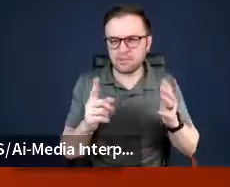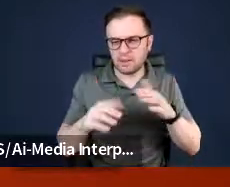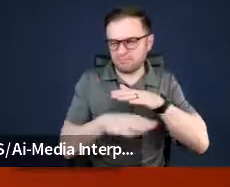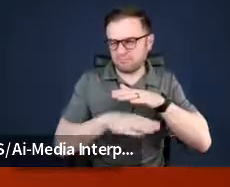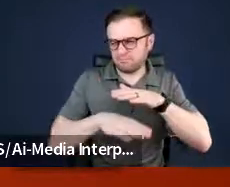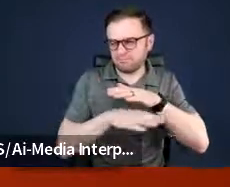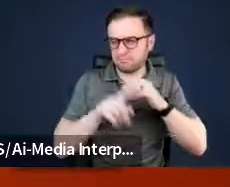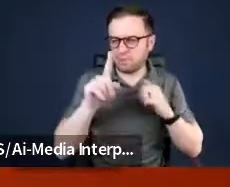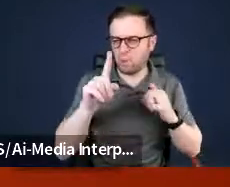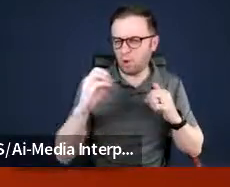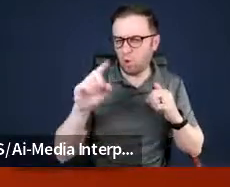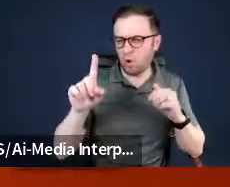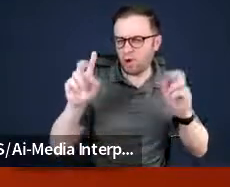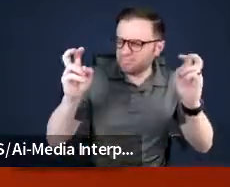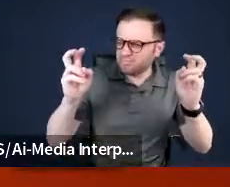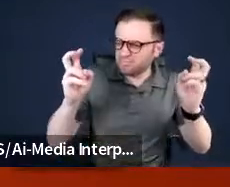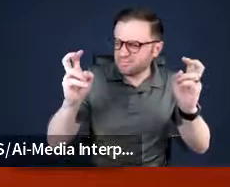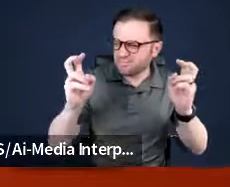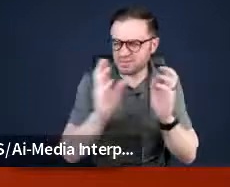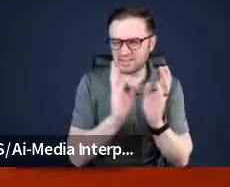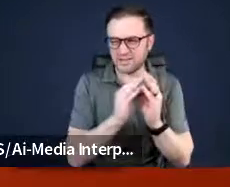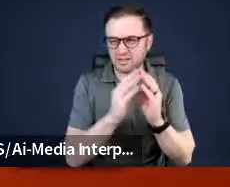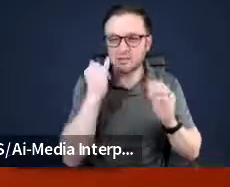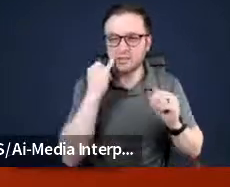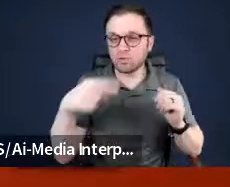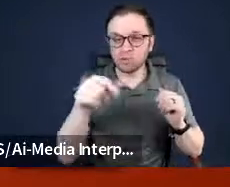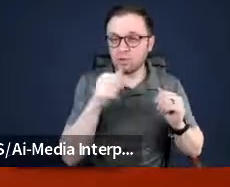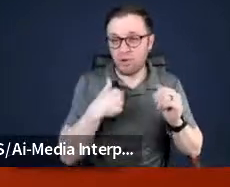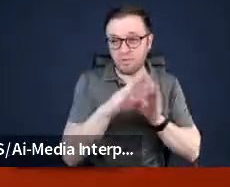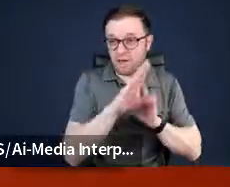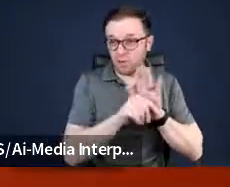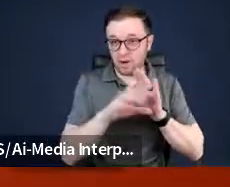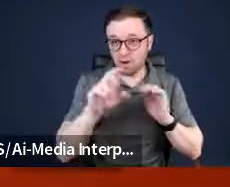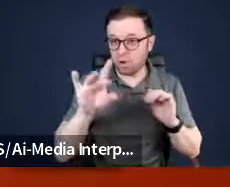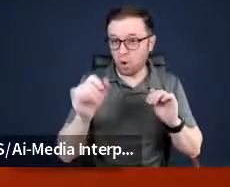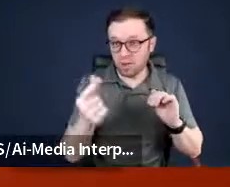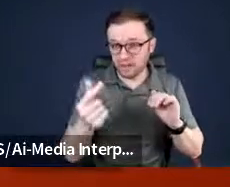an entry-level one-on-one session